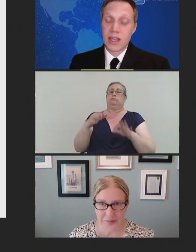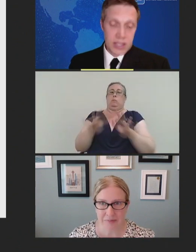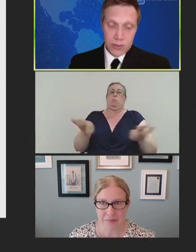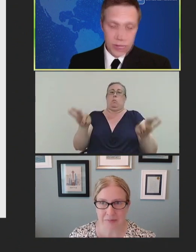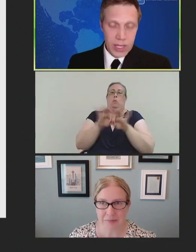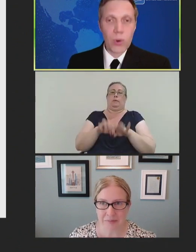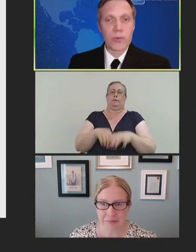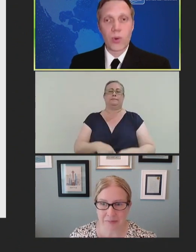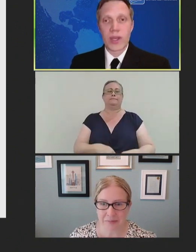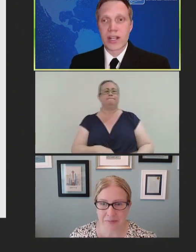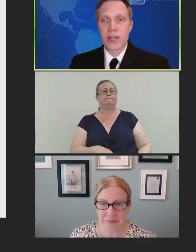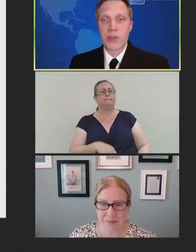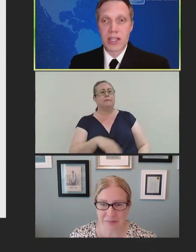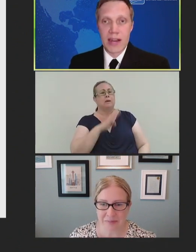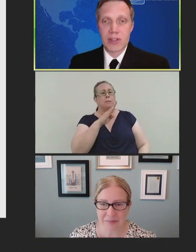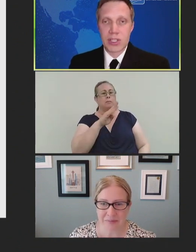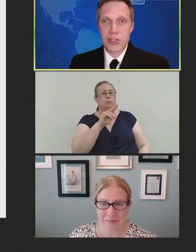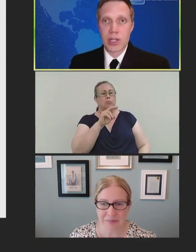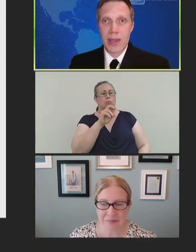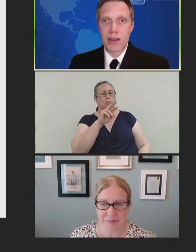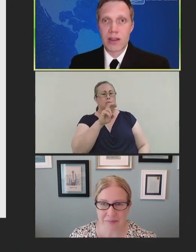Brendan Jackson: It's a really important point. And there's been a lot of discussion about